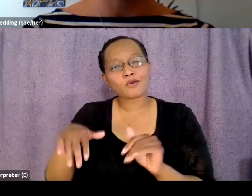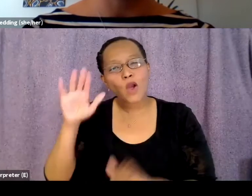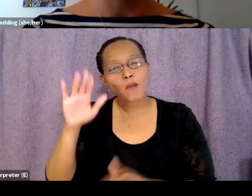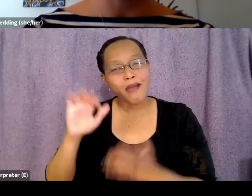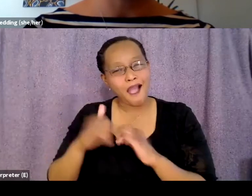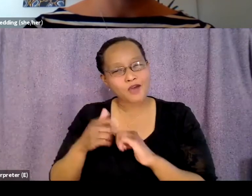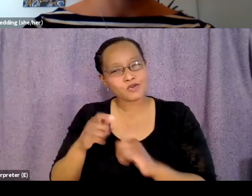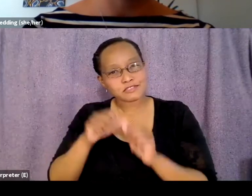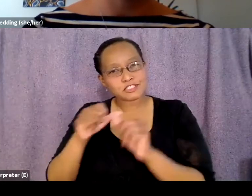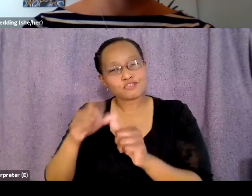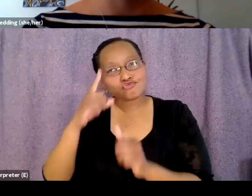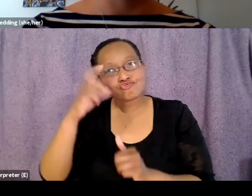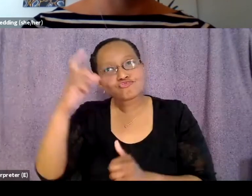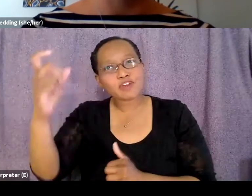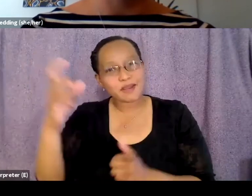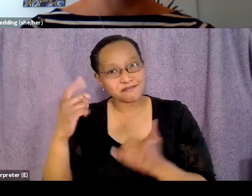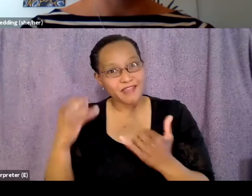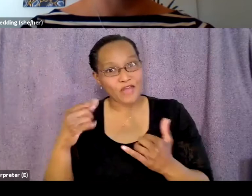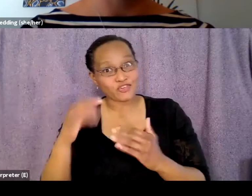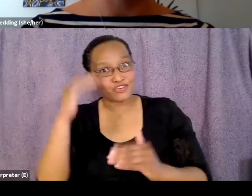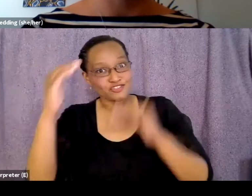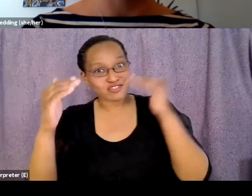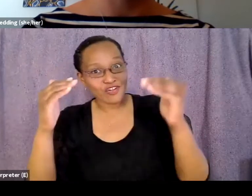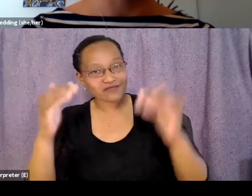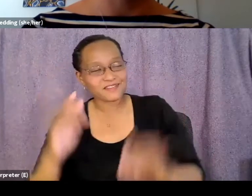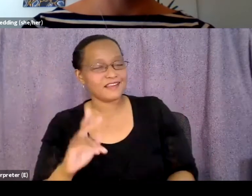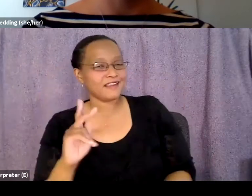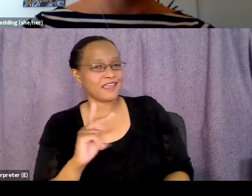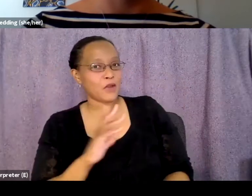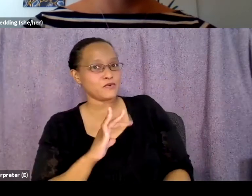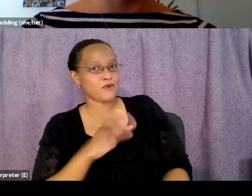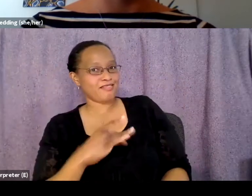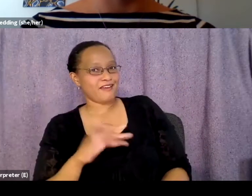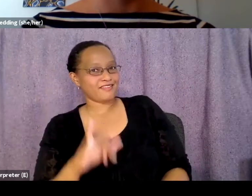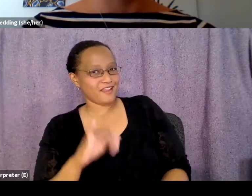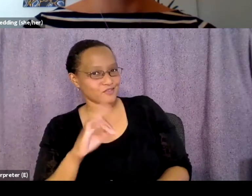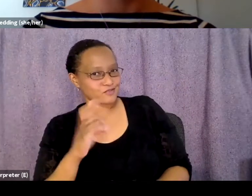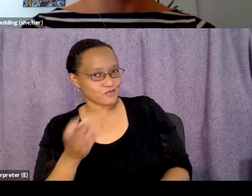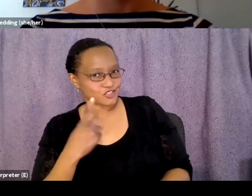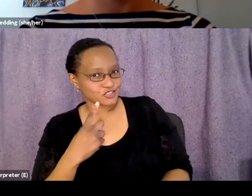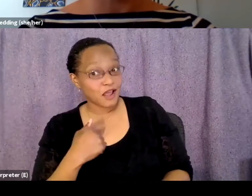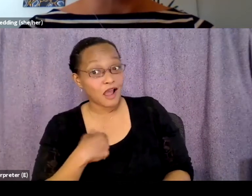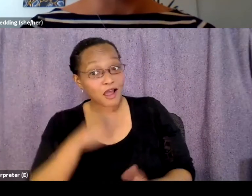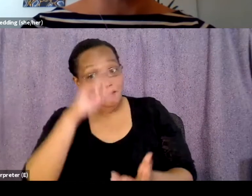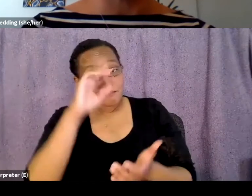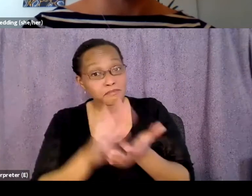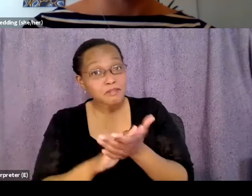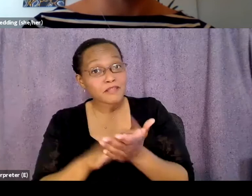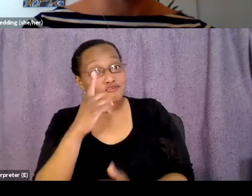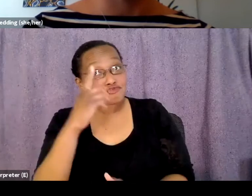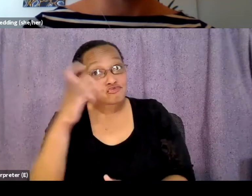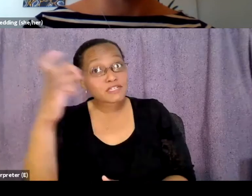Keah Brown: Oh, I love that question, I fully believe that dreams can change your life,